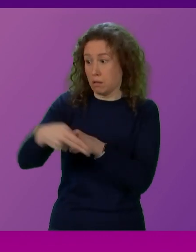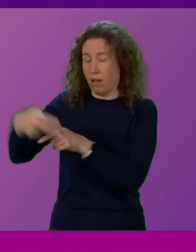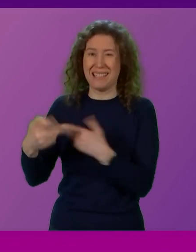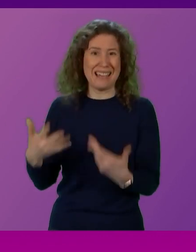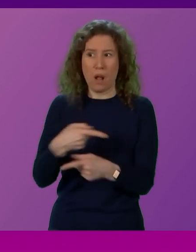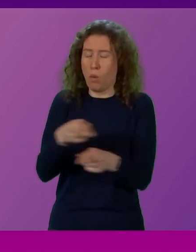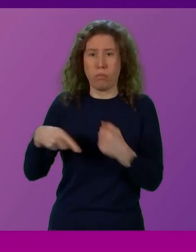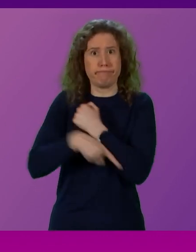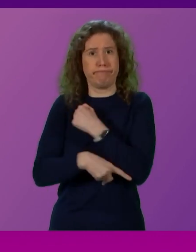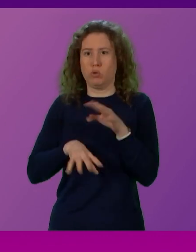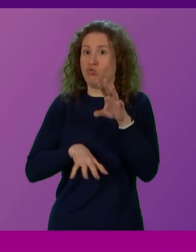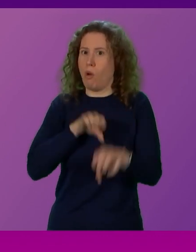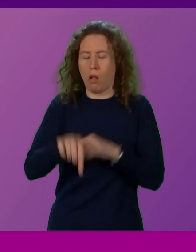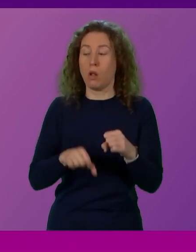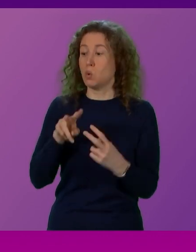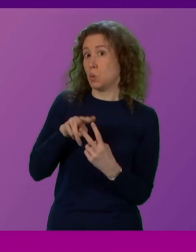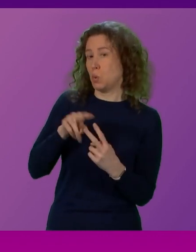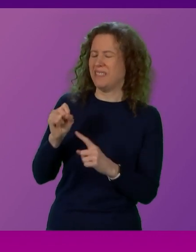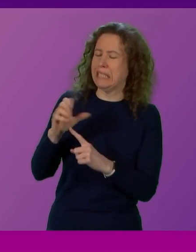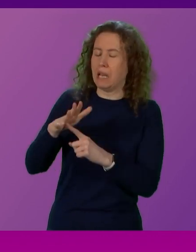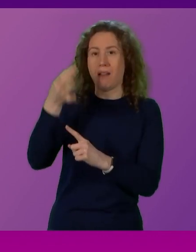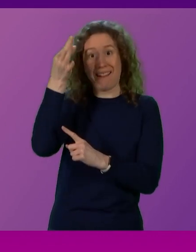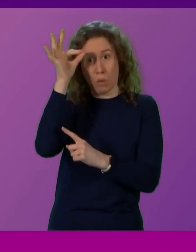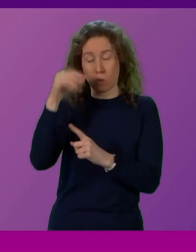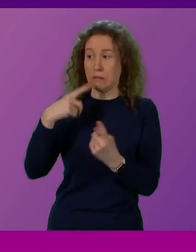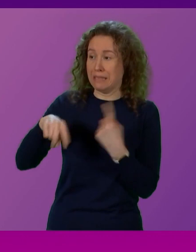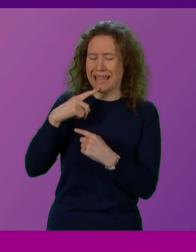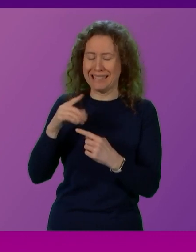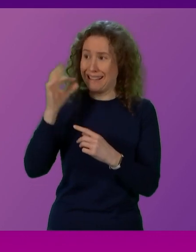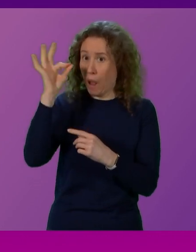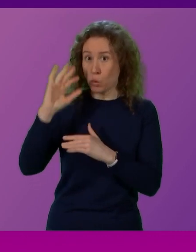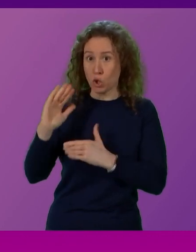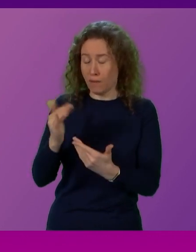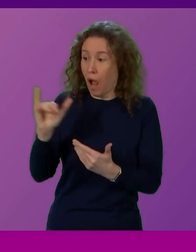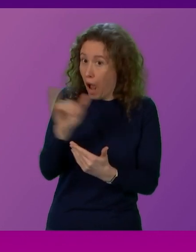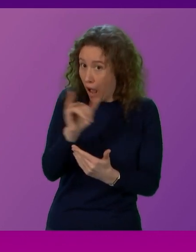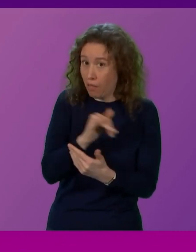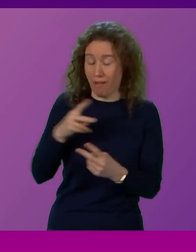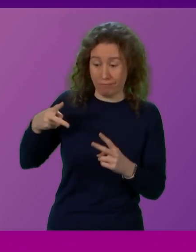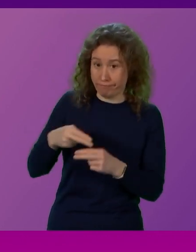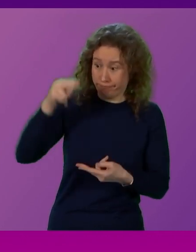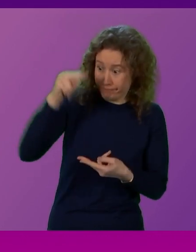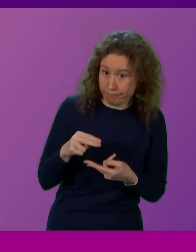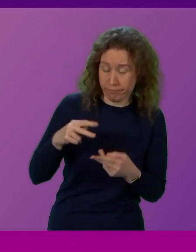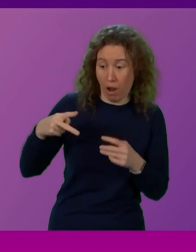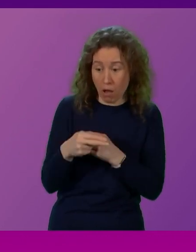This week, two of Scotland’s most senior councillors said that council services face being “either significantly reduced, cut, or stopped altogether”,